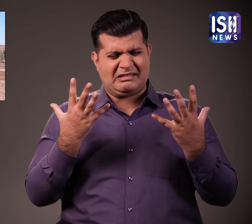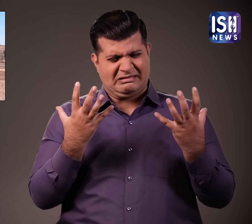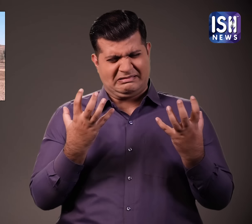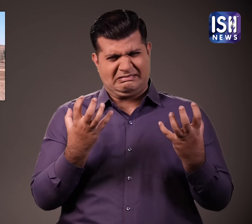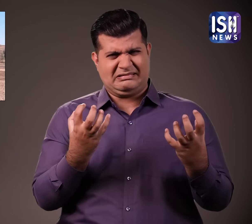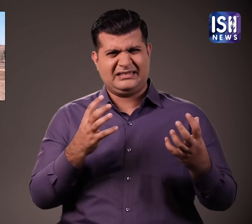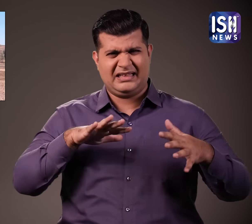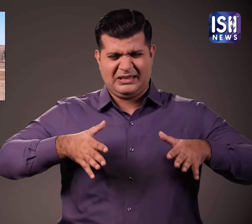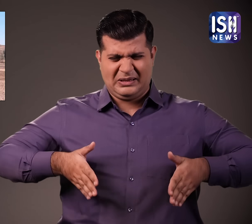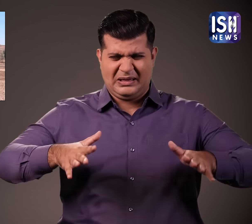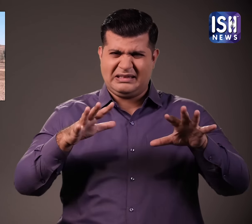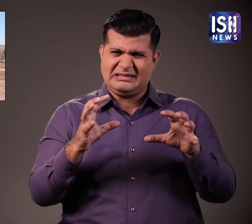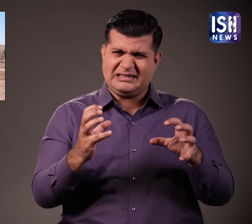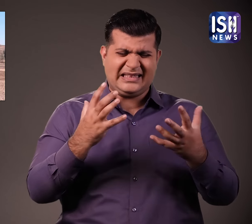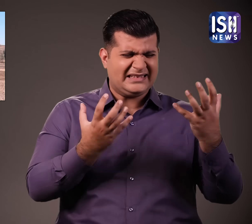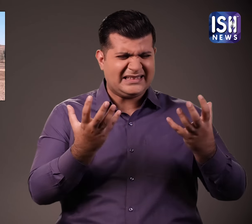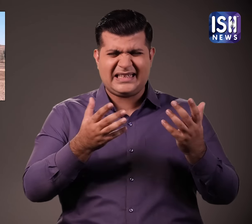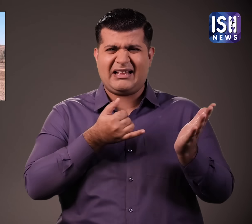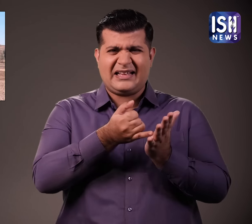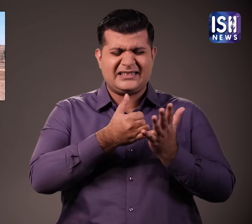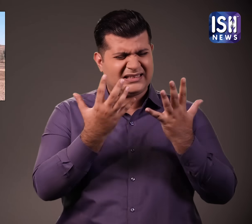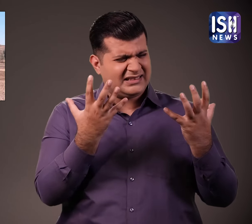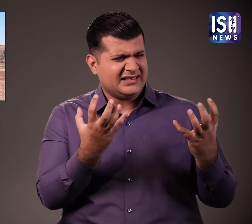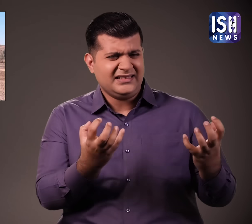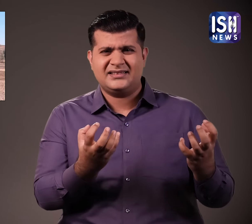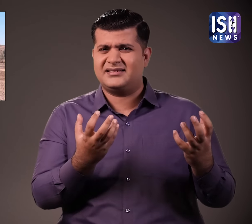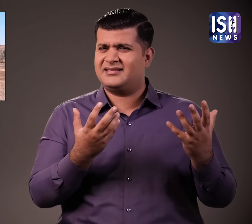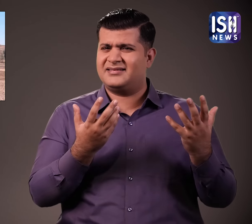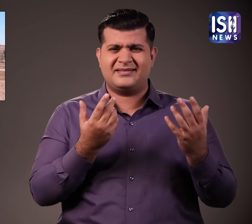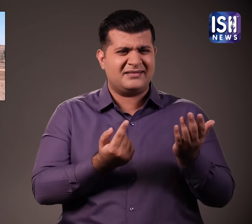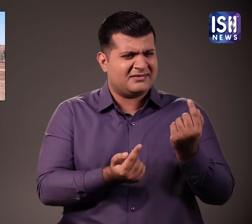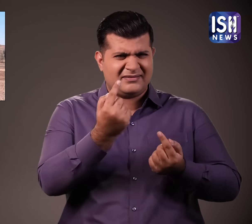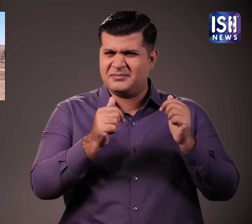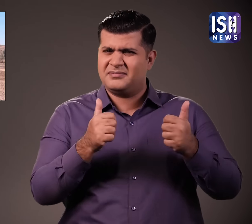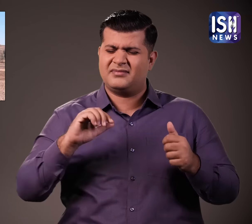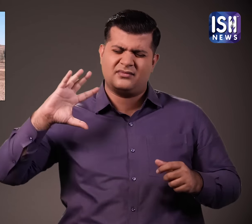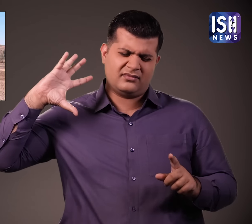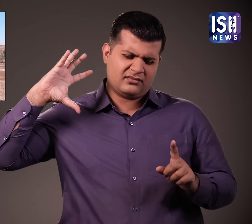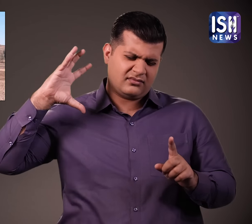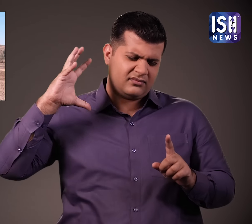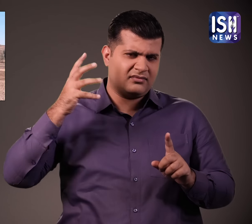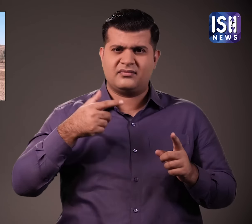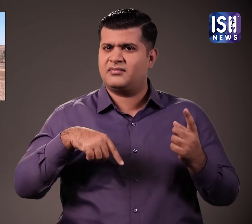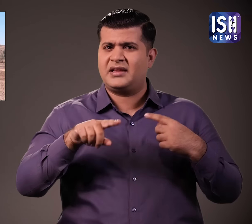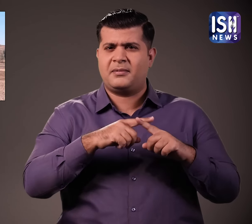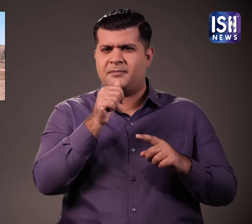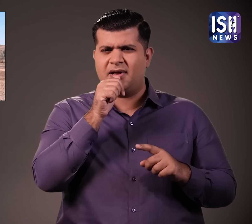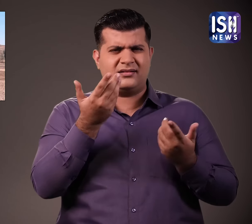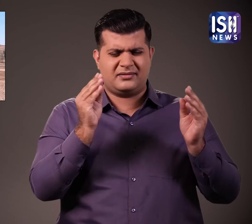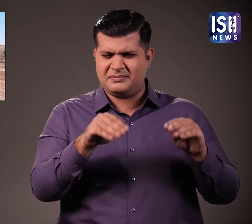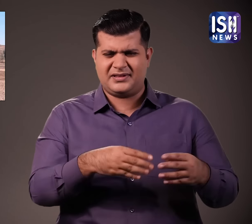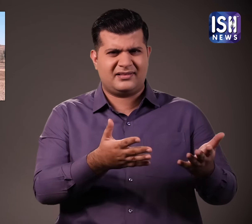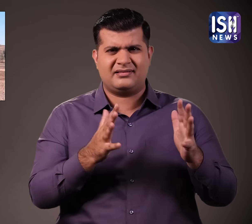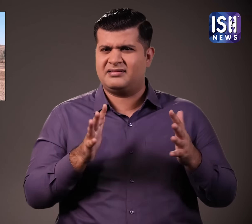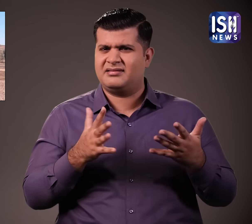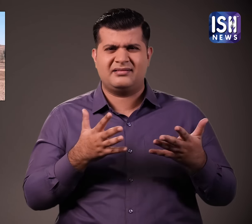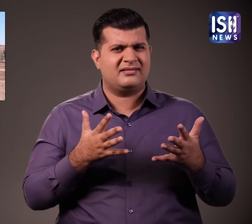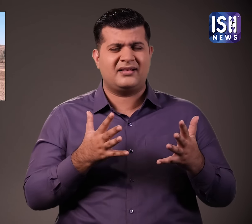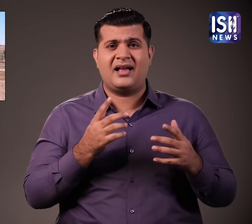Due to drought the land was barren, there was no proper road, there were no crops and there was hardly any water.